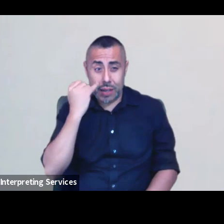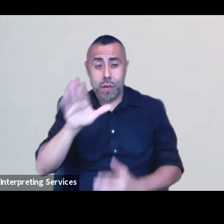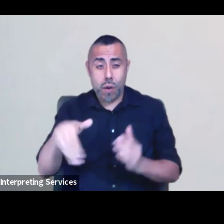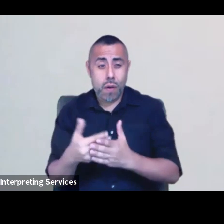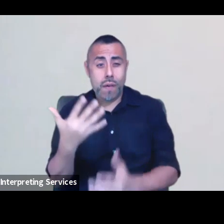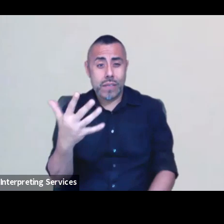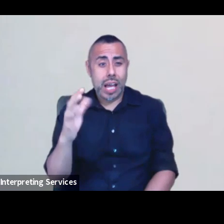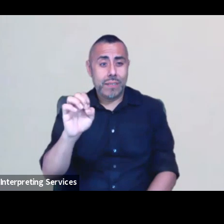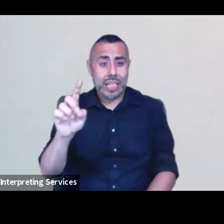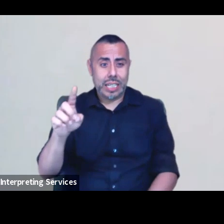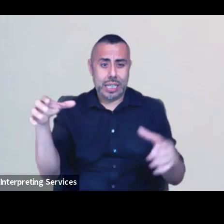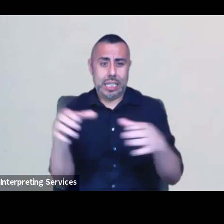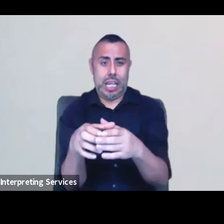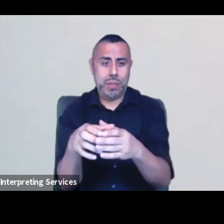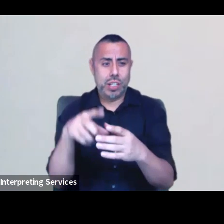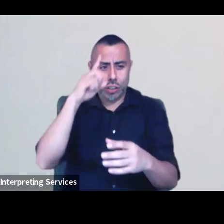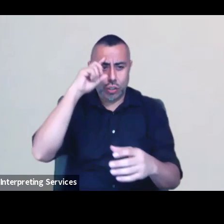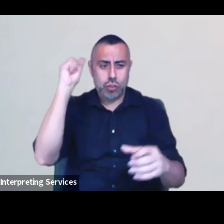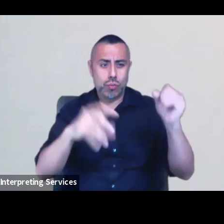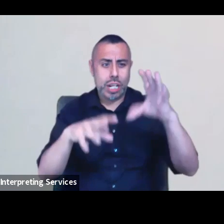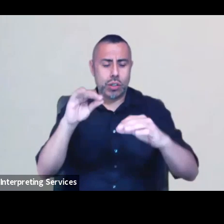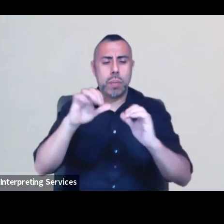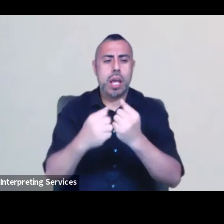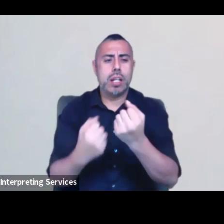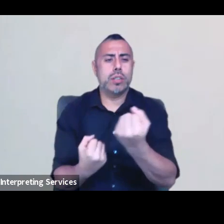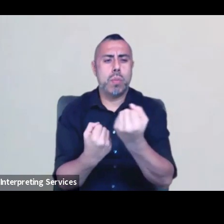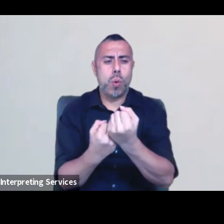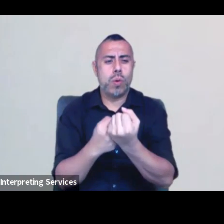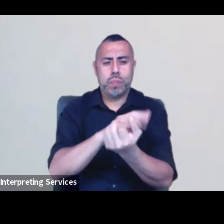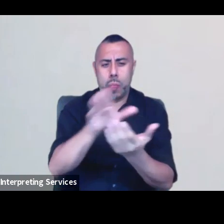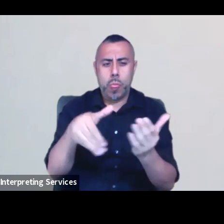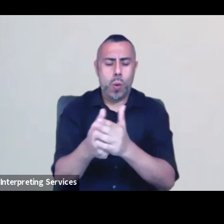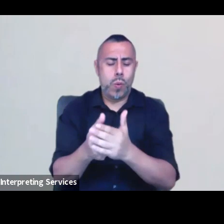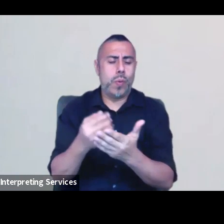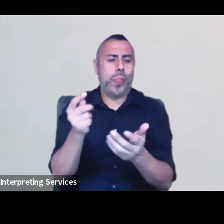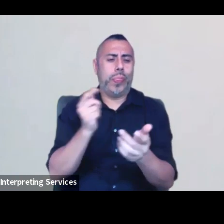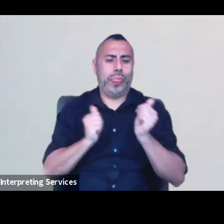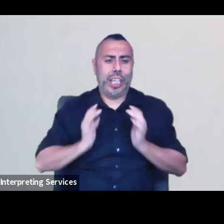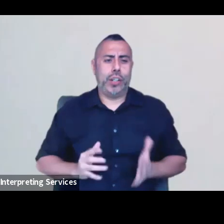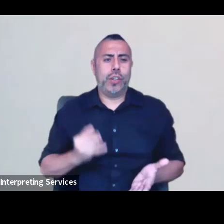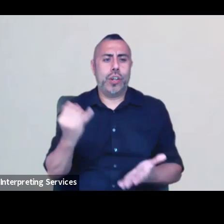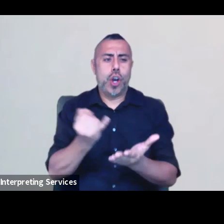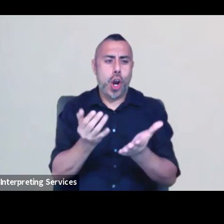call them now to ask for a lower interest rate or see if you can get one of those cards with a 0% rate